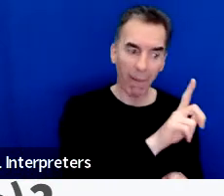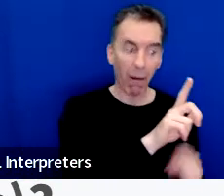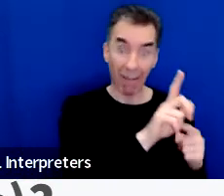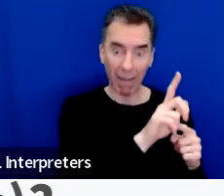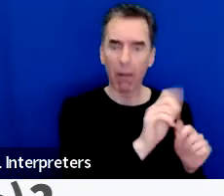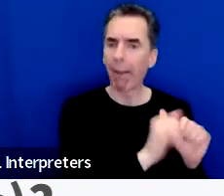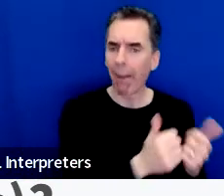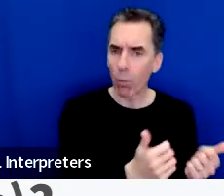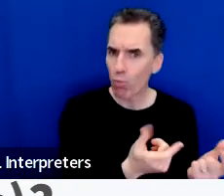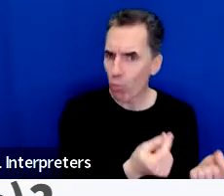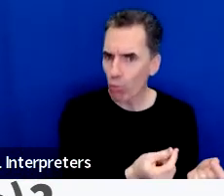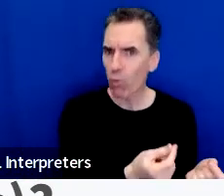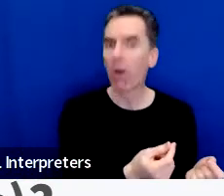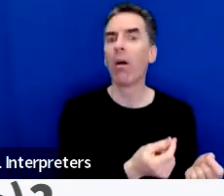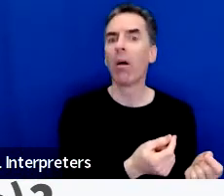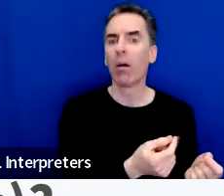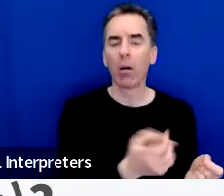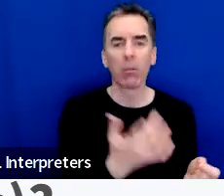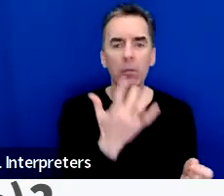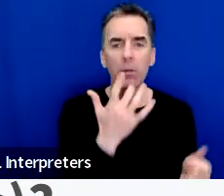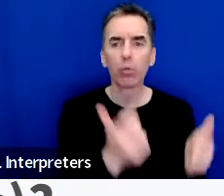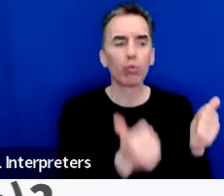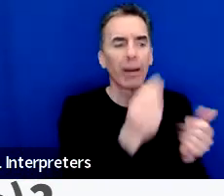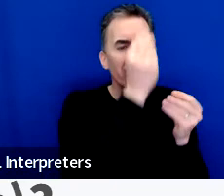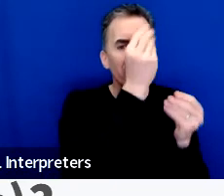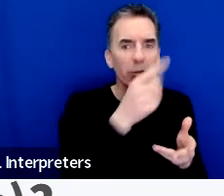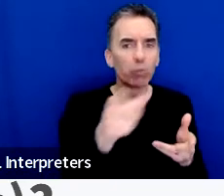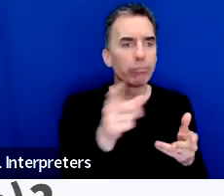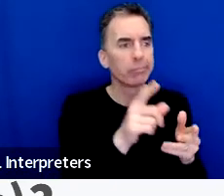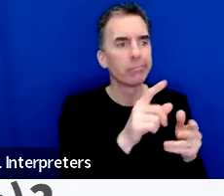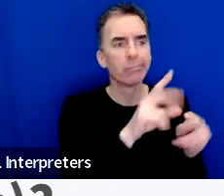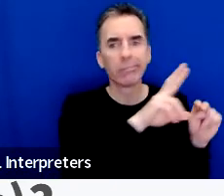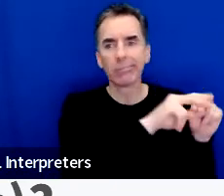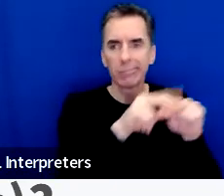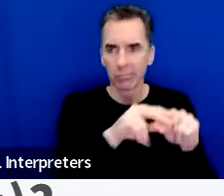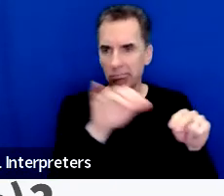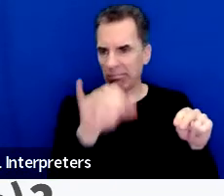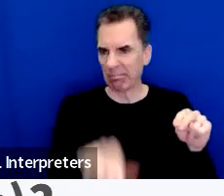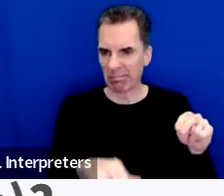and then what resources you're using. So my next question and if you stay on the screen